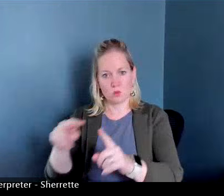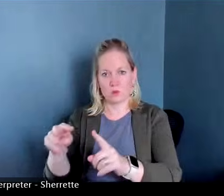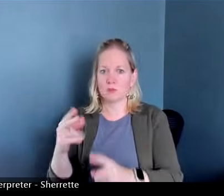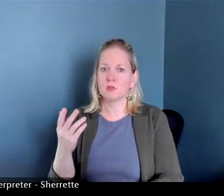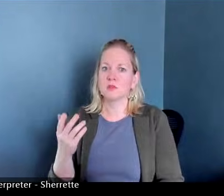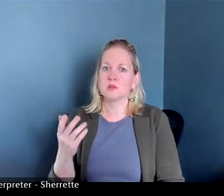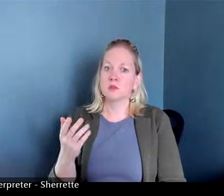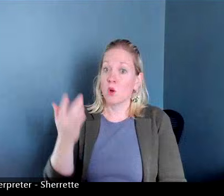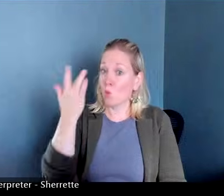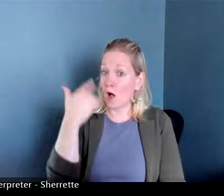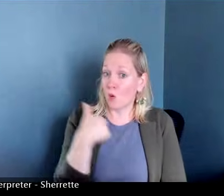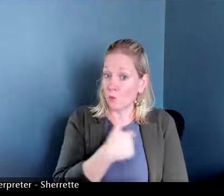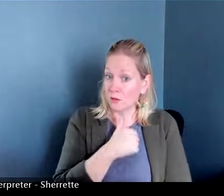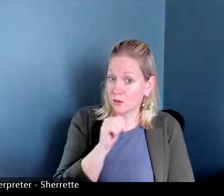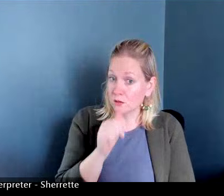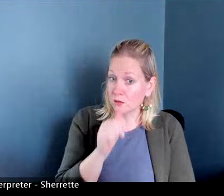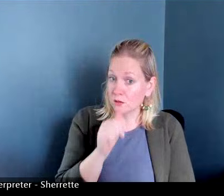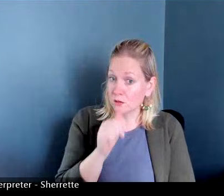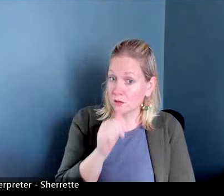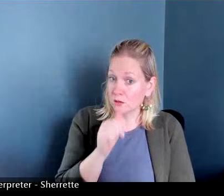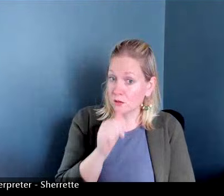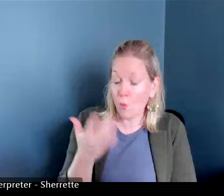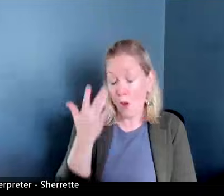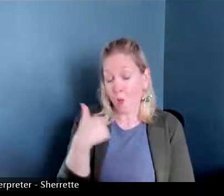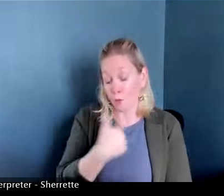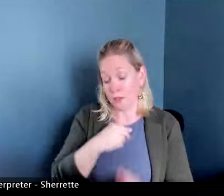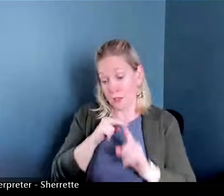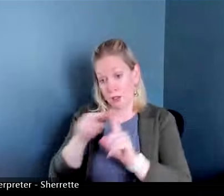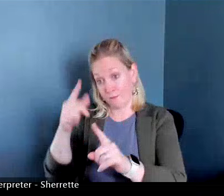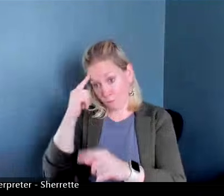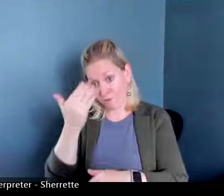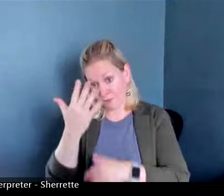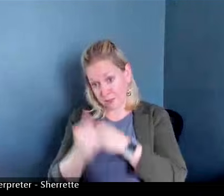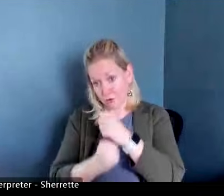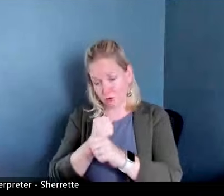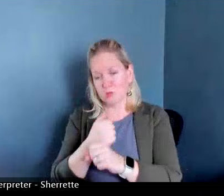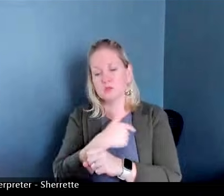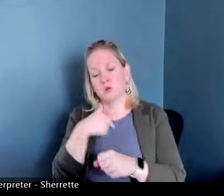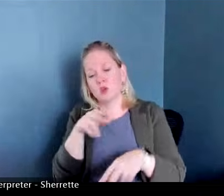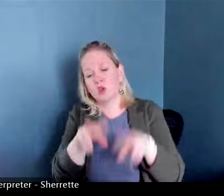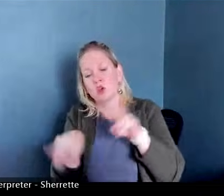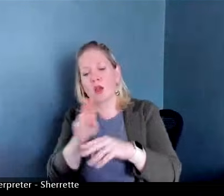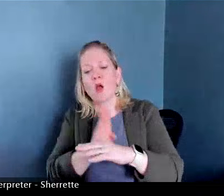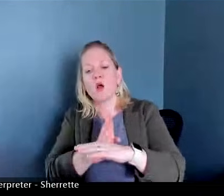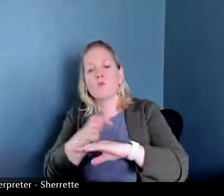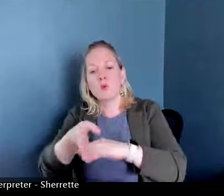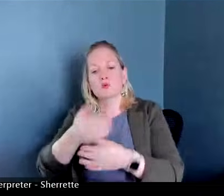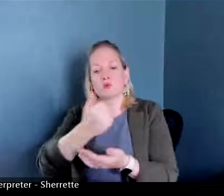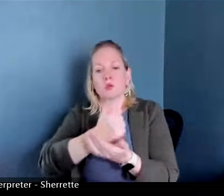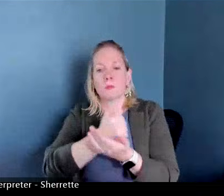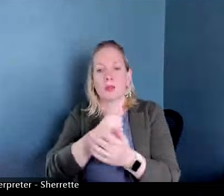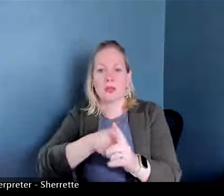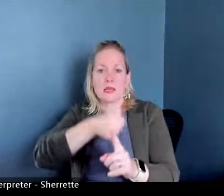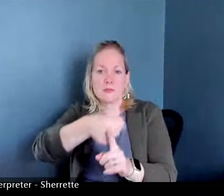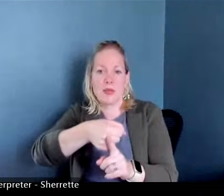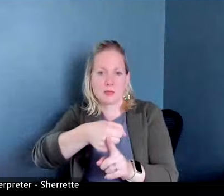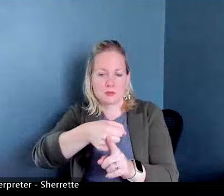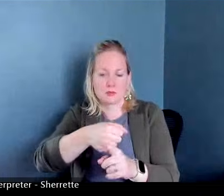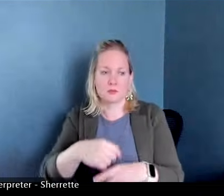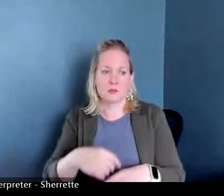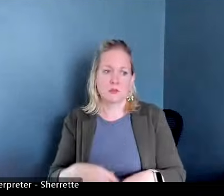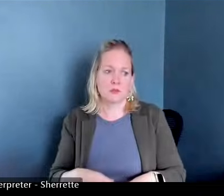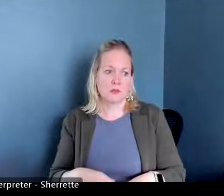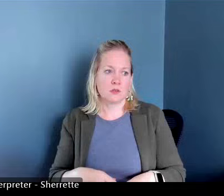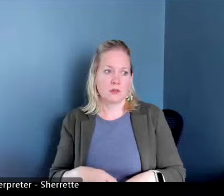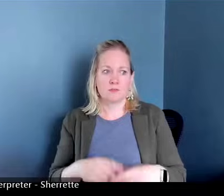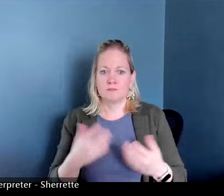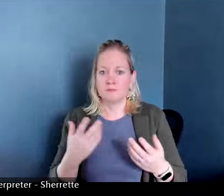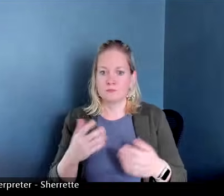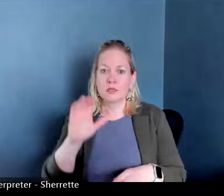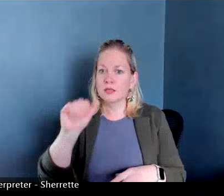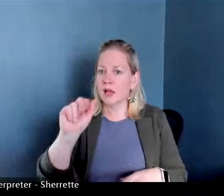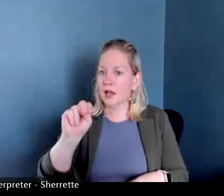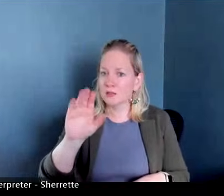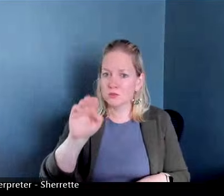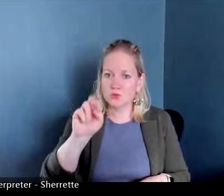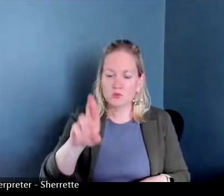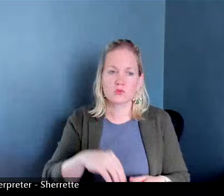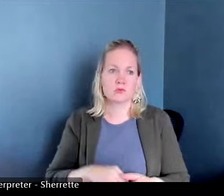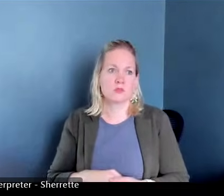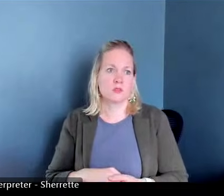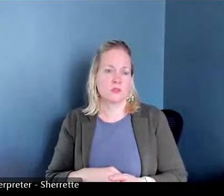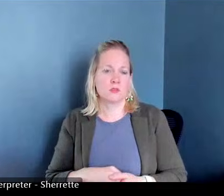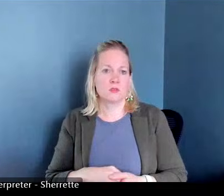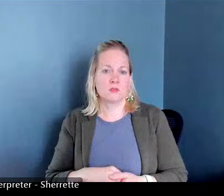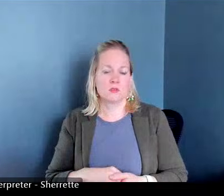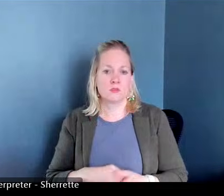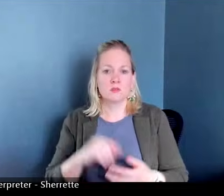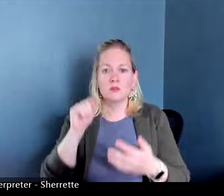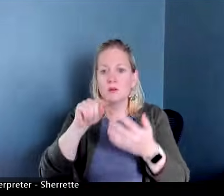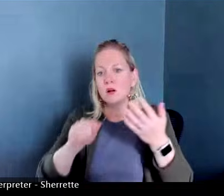We're looking for post-treatment effects, cancer, other long, long term effects. And obviously,